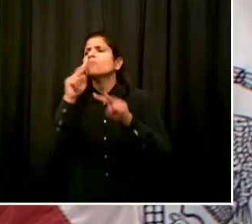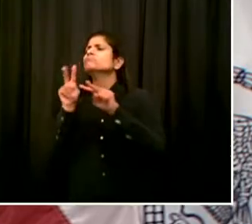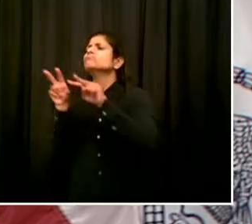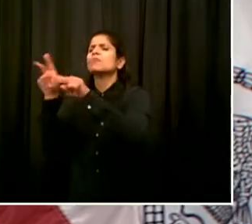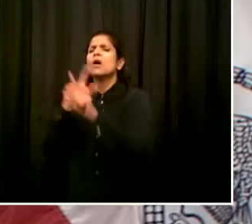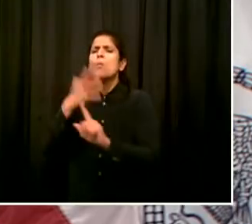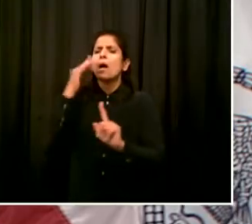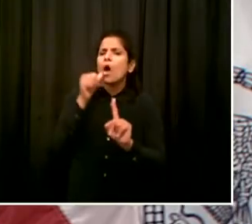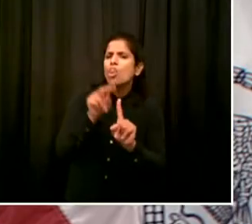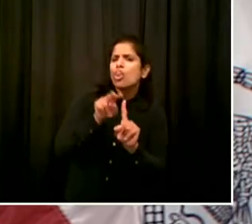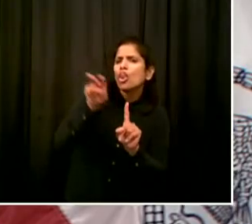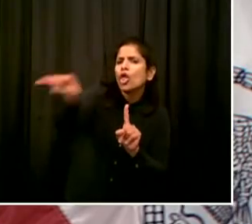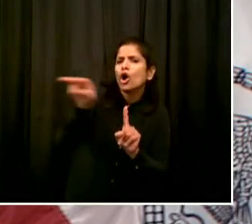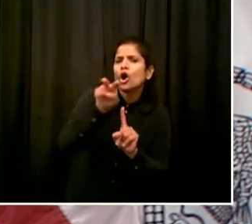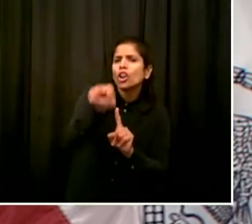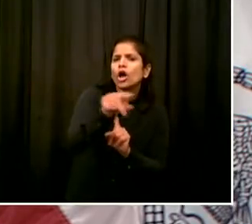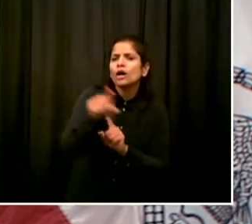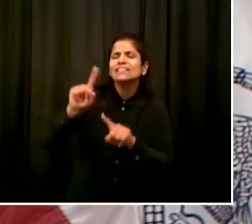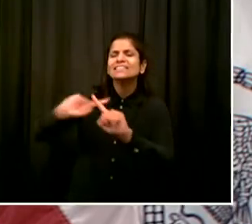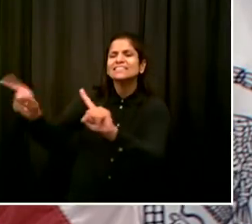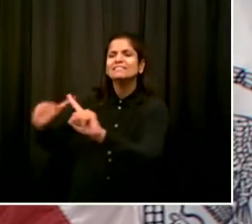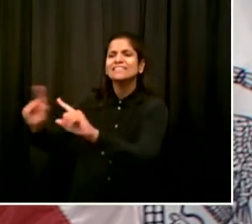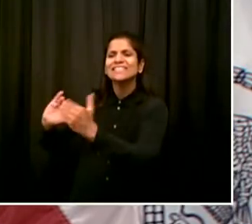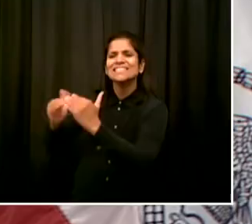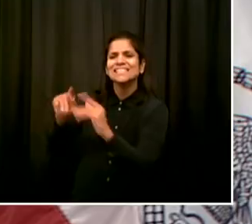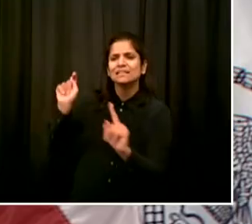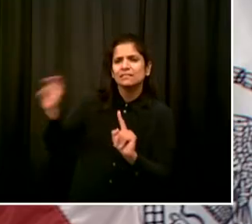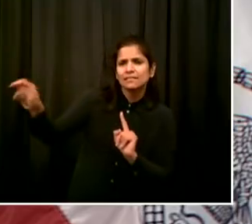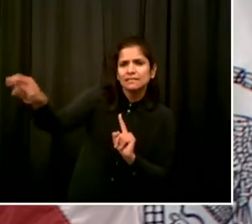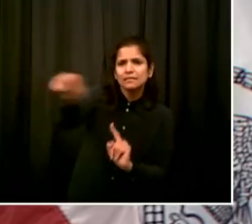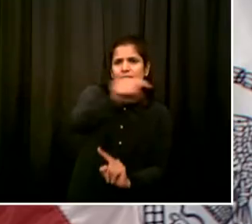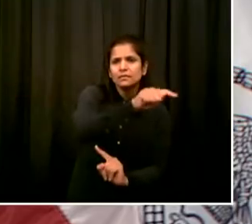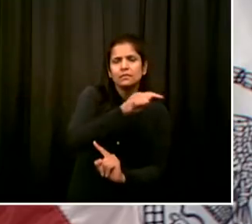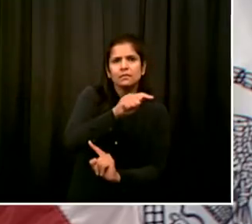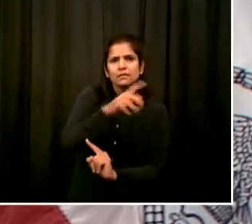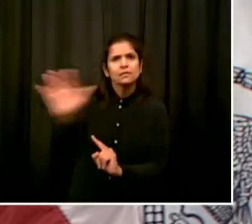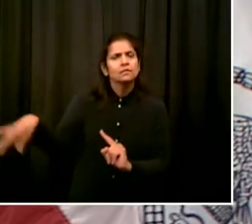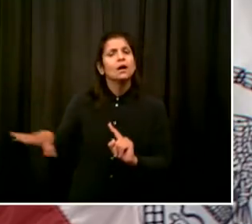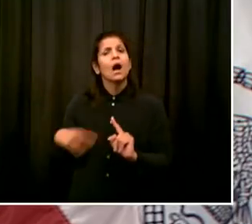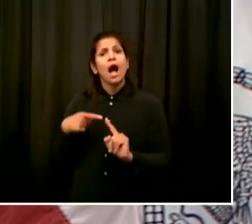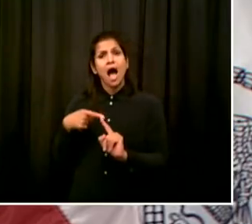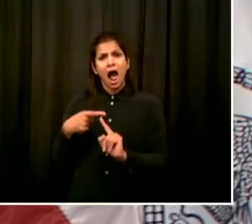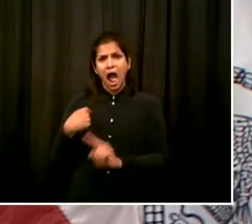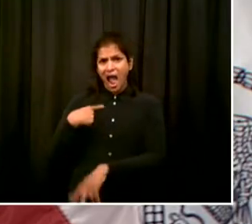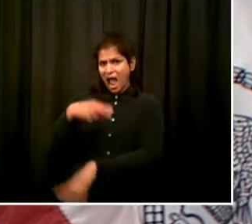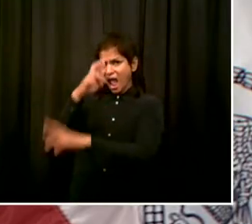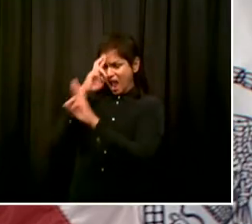MARK, I'M NOT SAYING HITS DISRESPECTFULLY NONE OF YOU HAVE